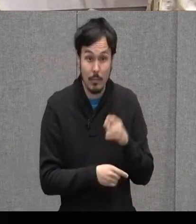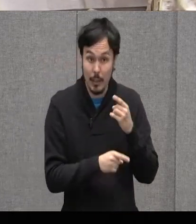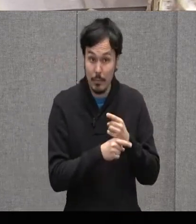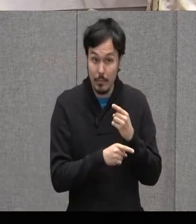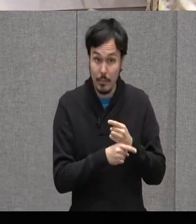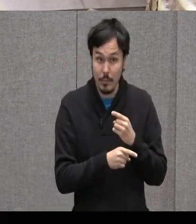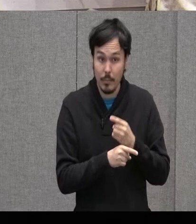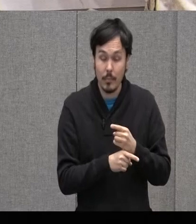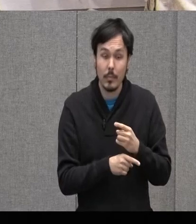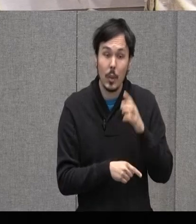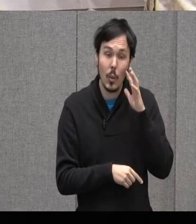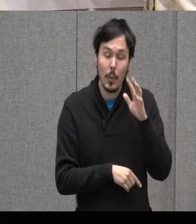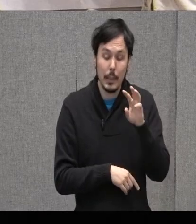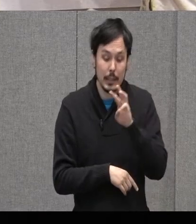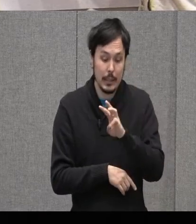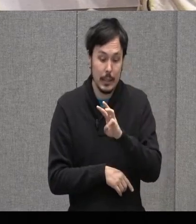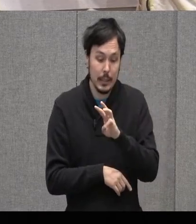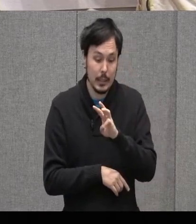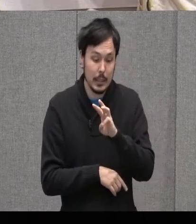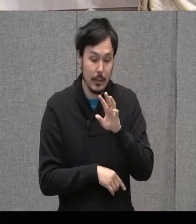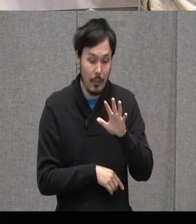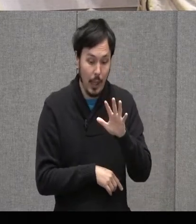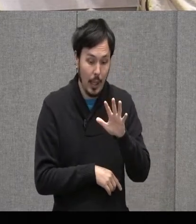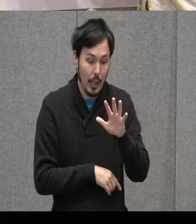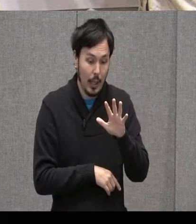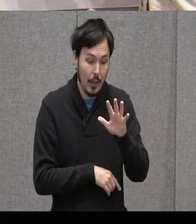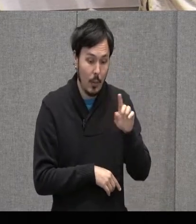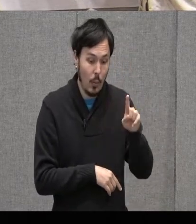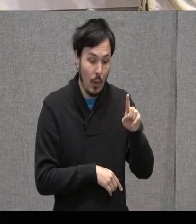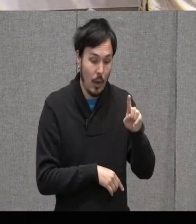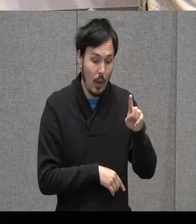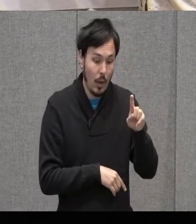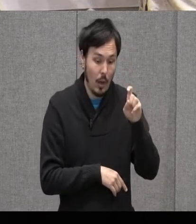This would be six, five. So this would be 174, exactly.